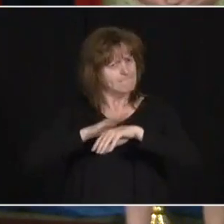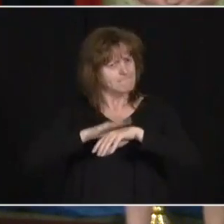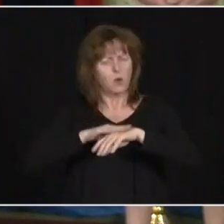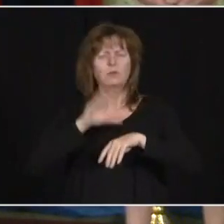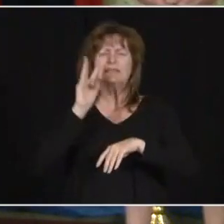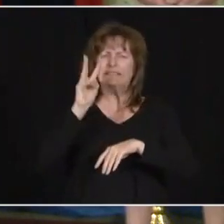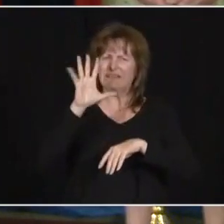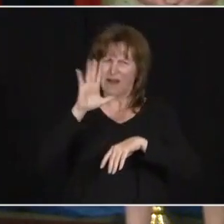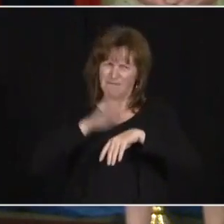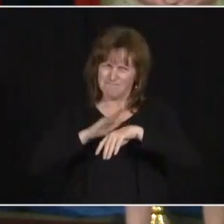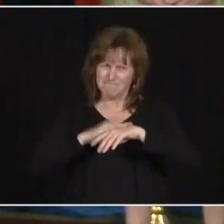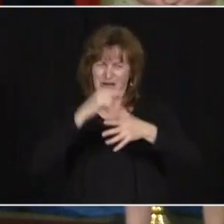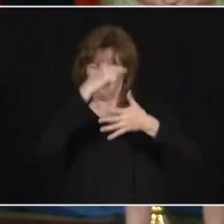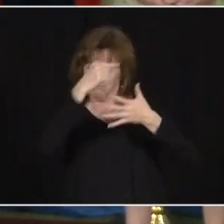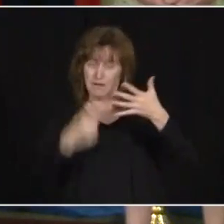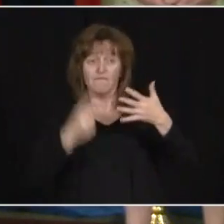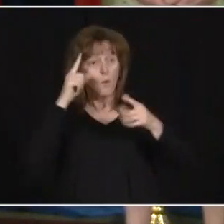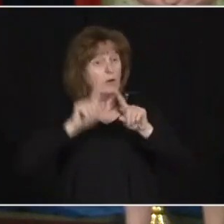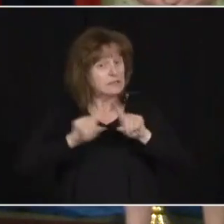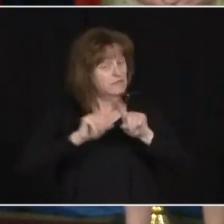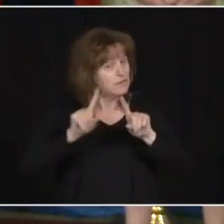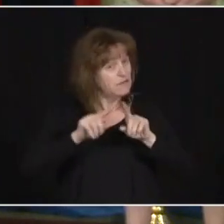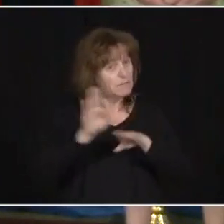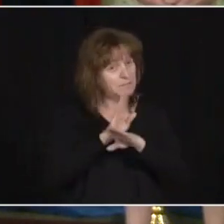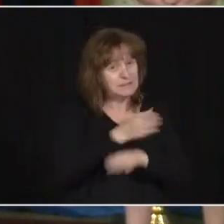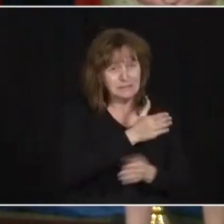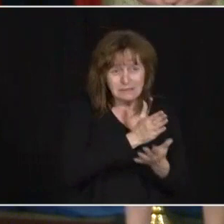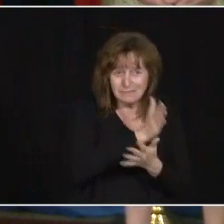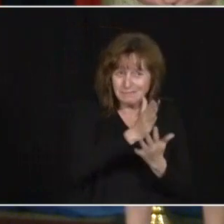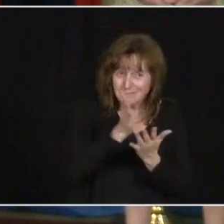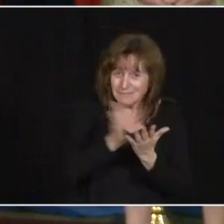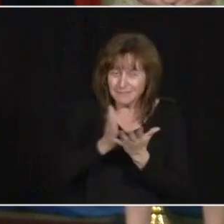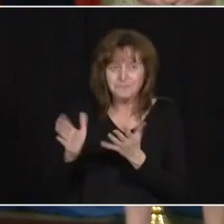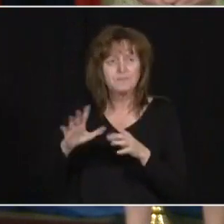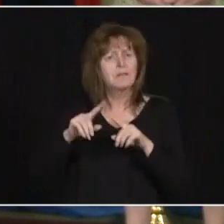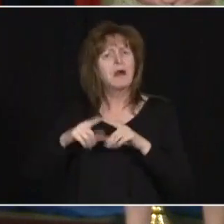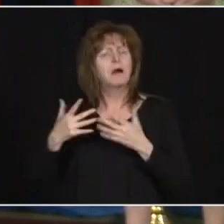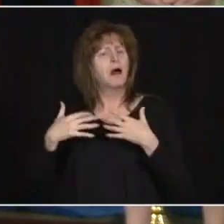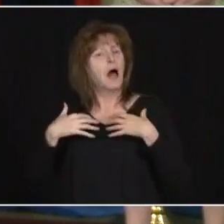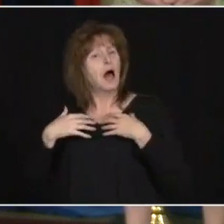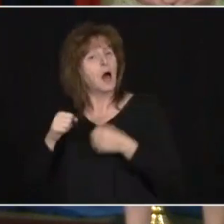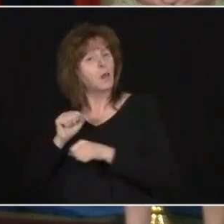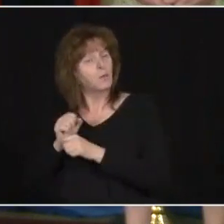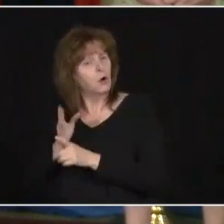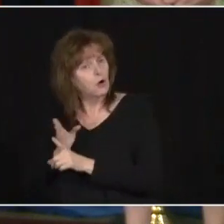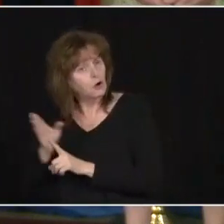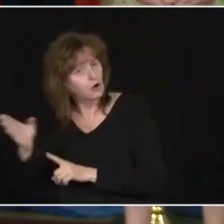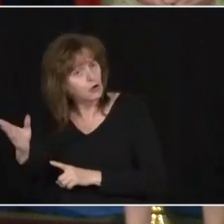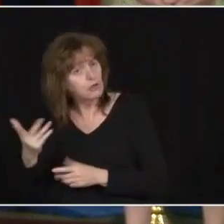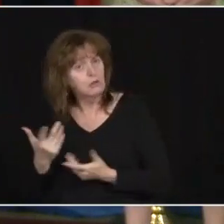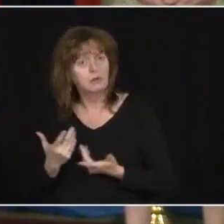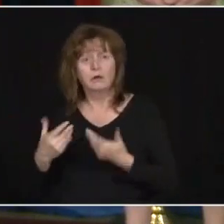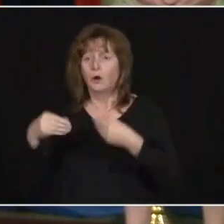workers in health care, retail, the automotive sector, manufacturing, food